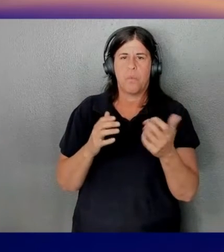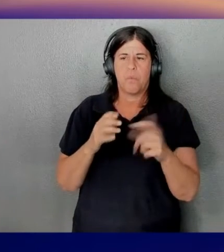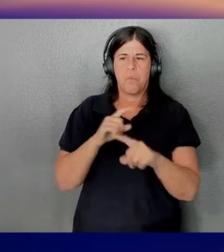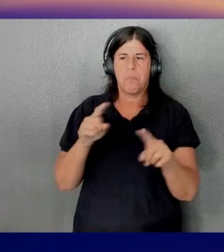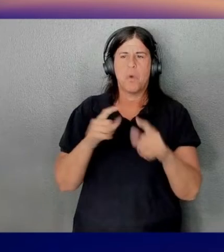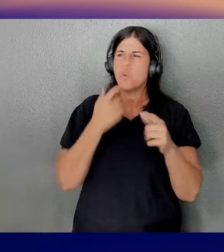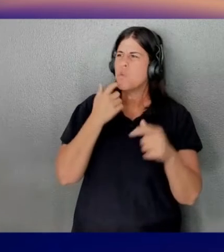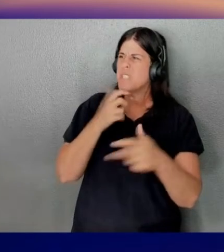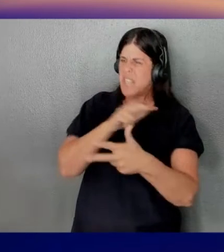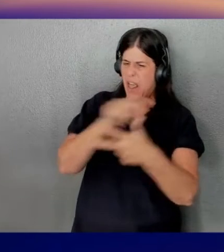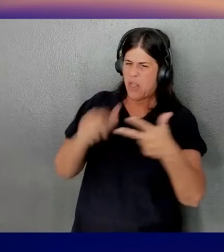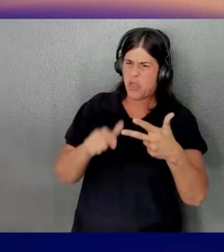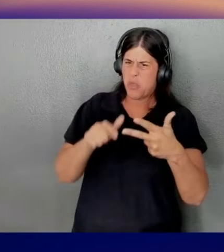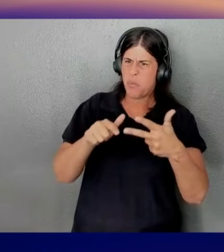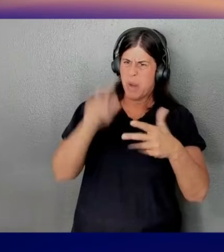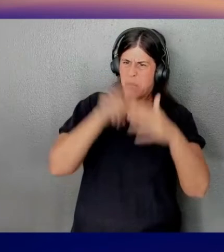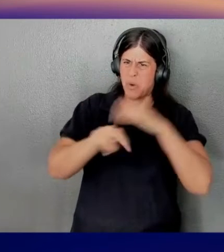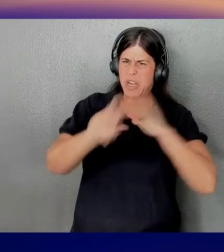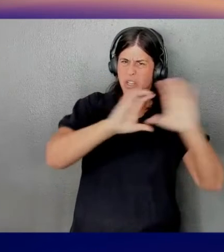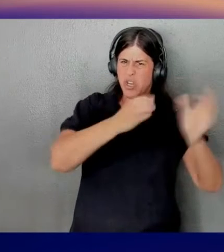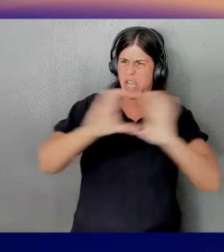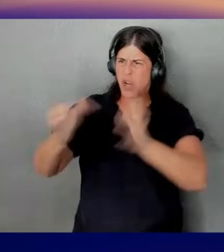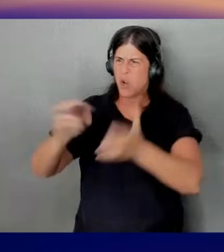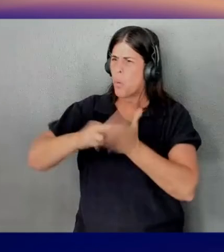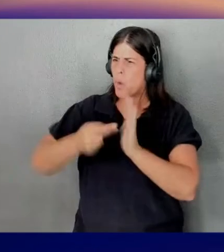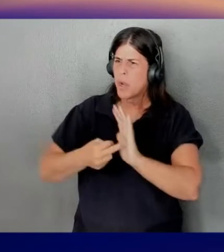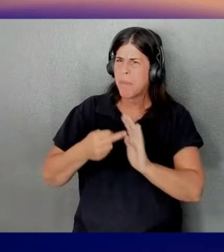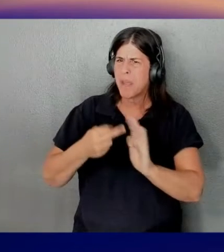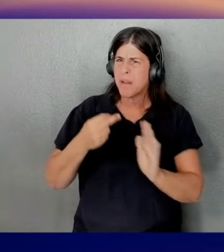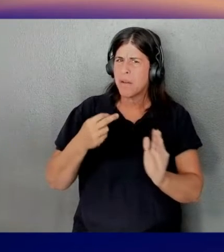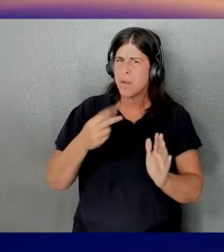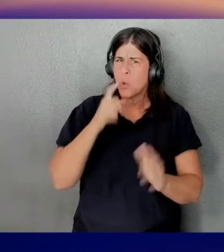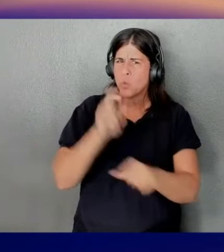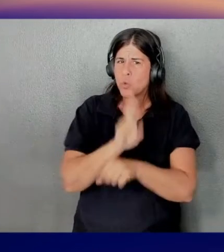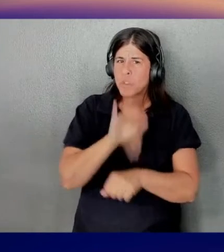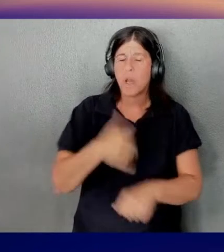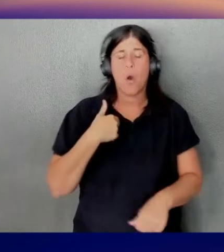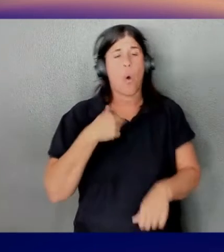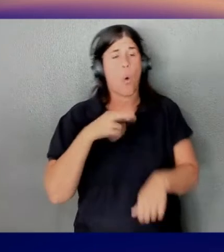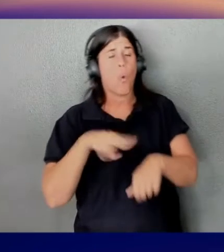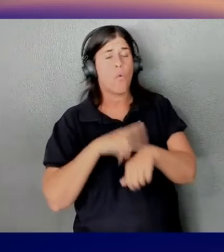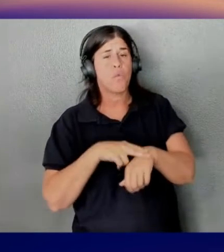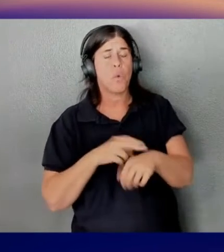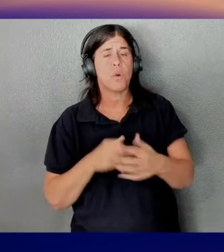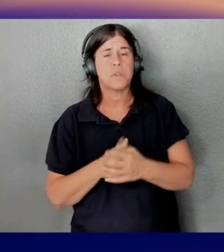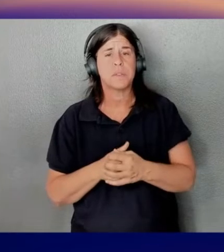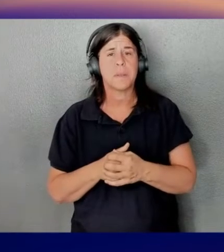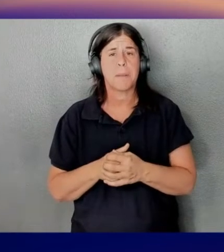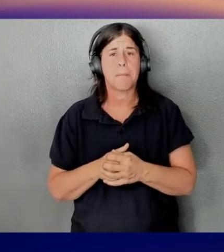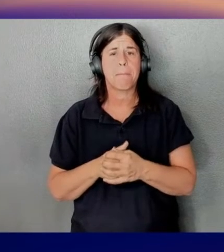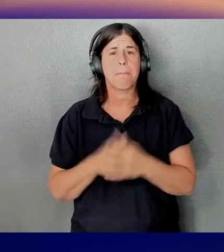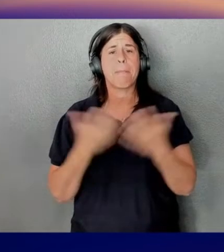what, what do you mean there? As somebody's who's new to this? Yeah, of course. So basically I want a model that, to